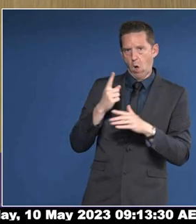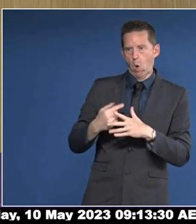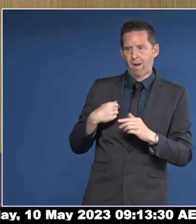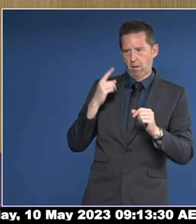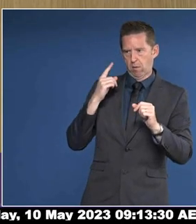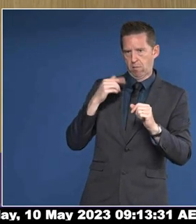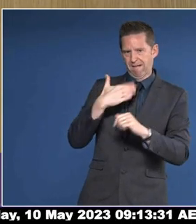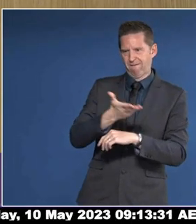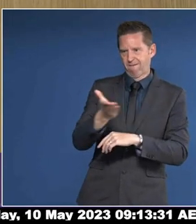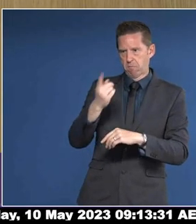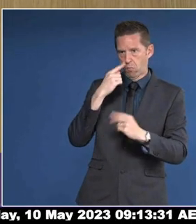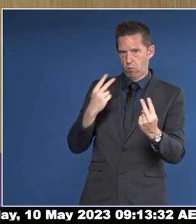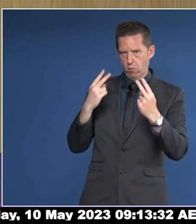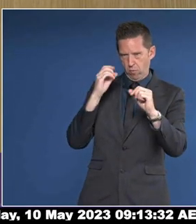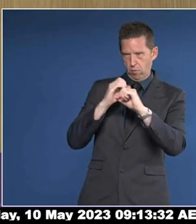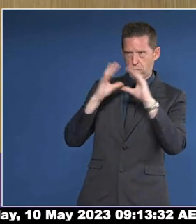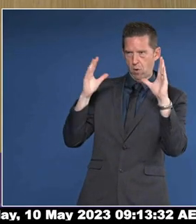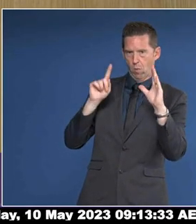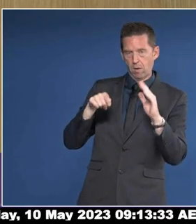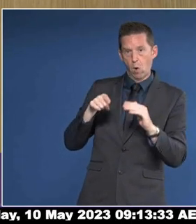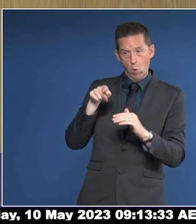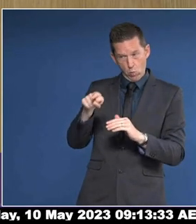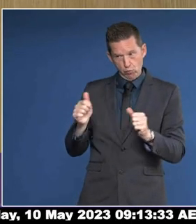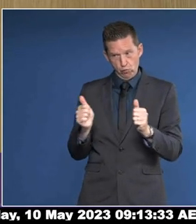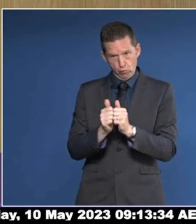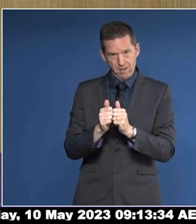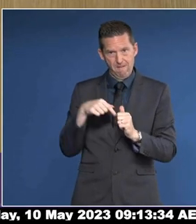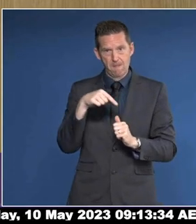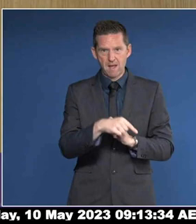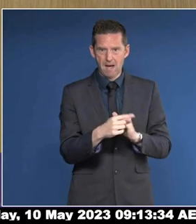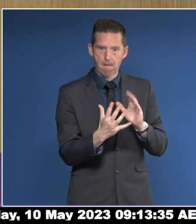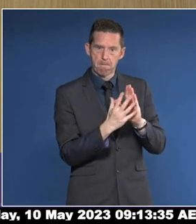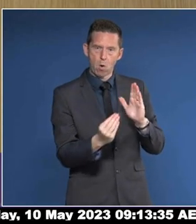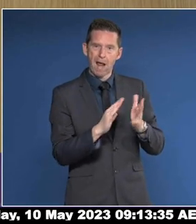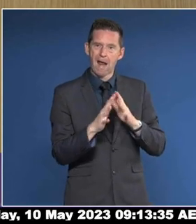you agree with me that the model is one that primarily works to reaction.